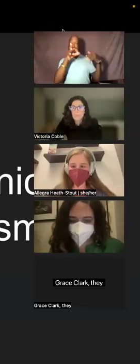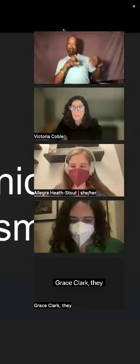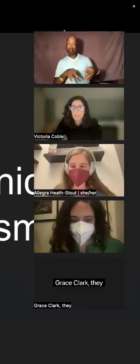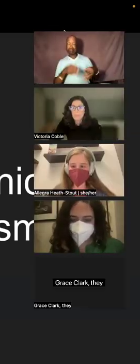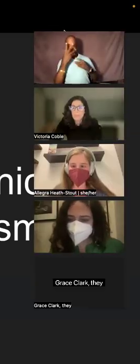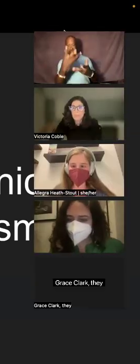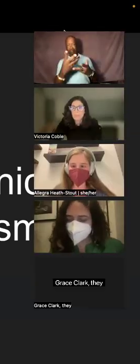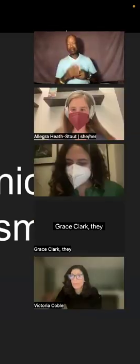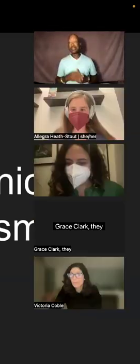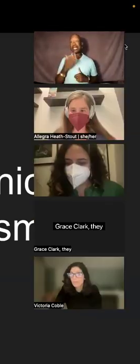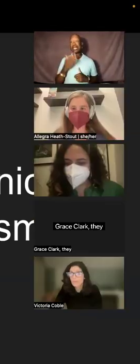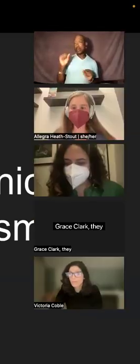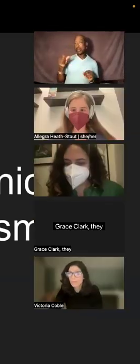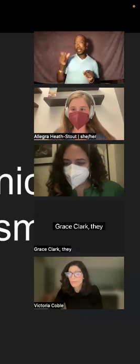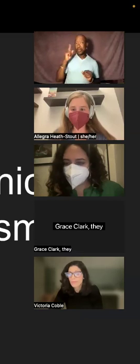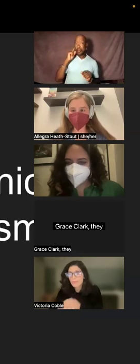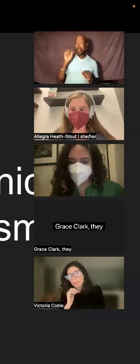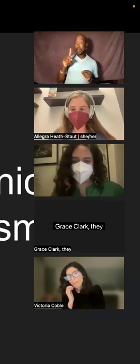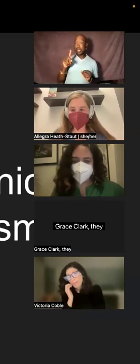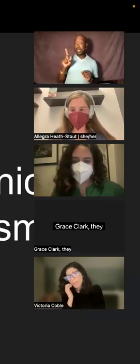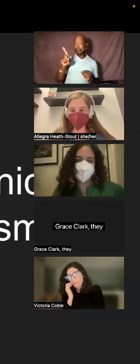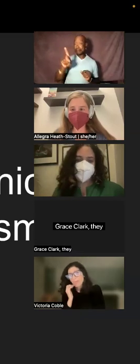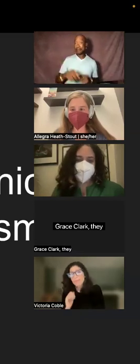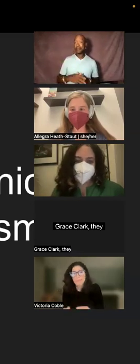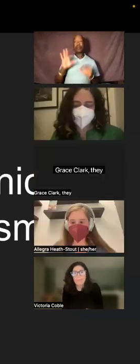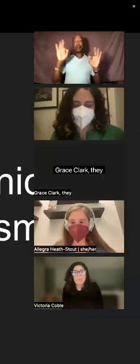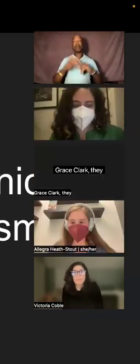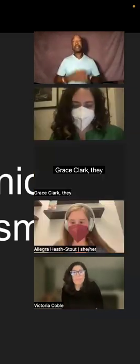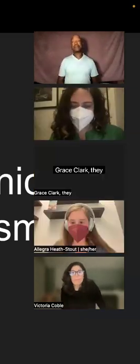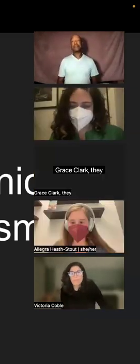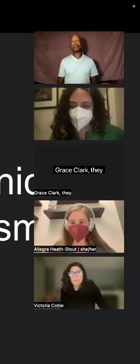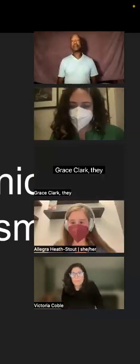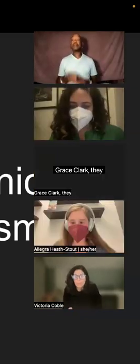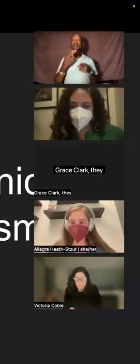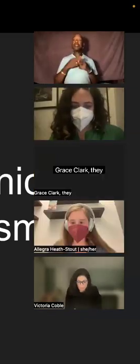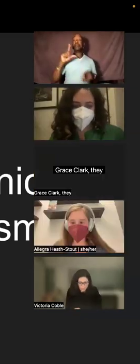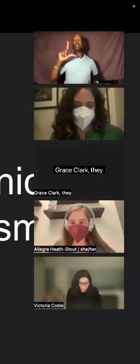you can everyone hear me okay perfect all right my name is Liza and I'm with senior